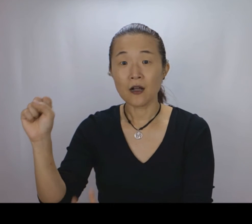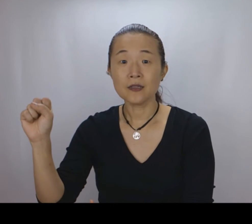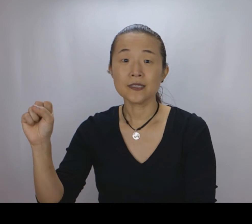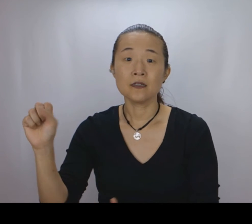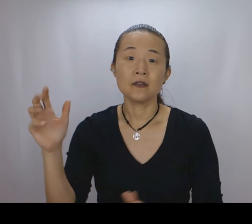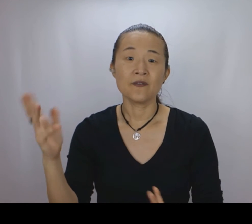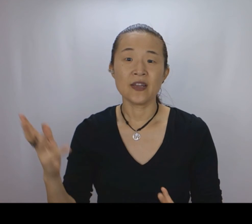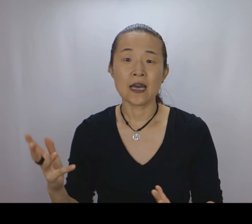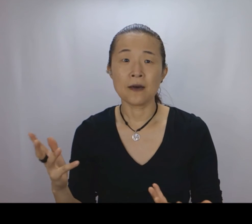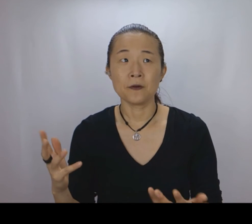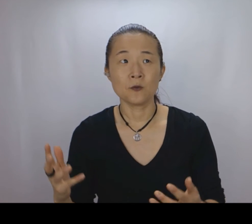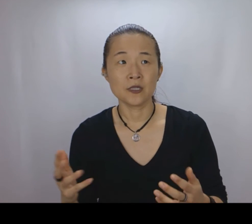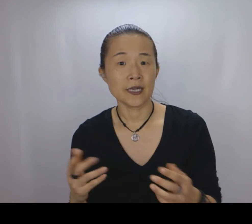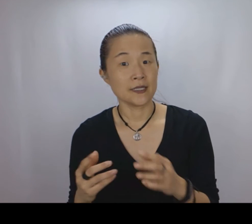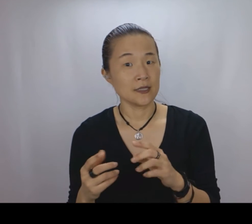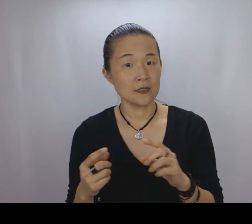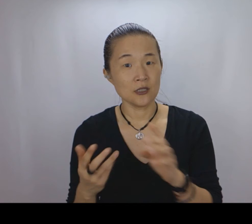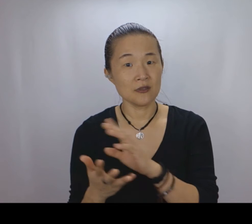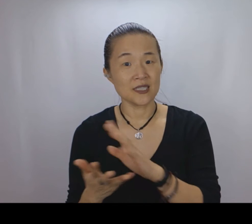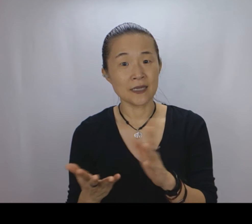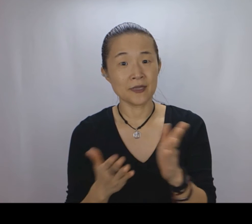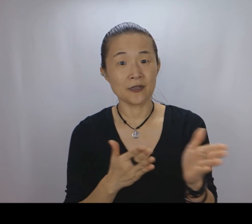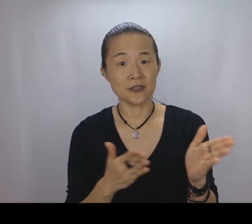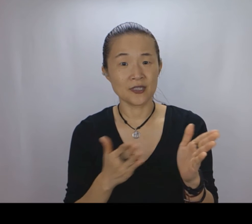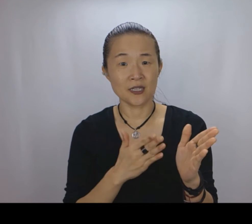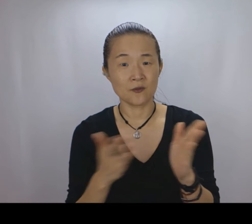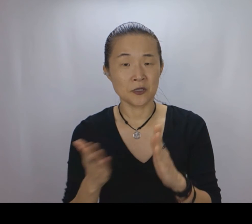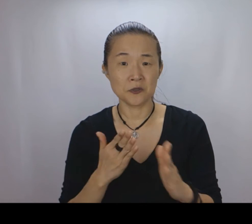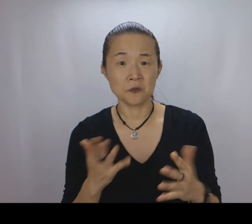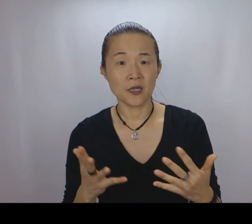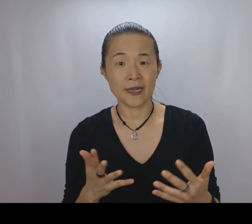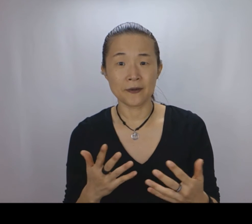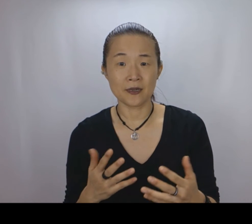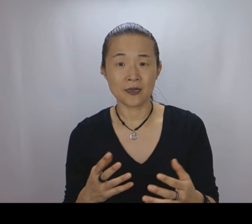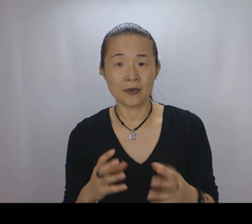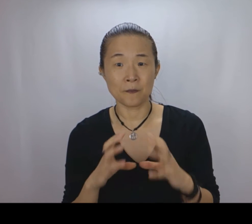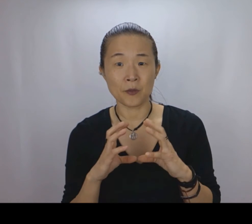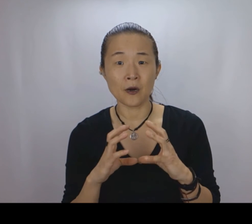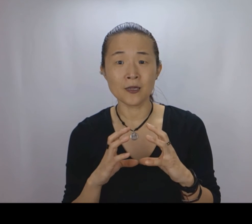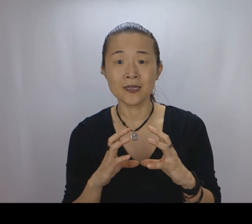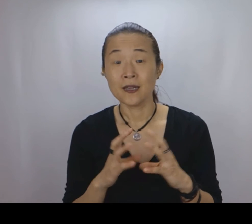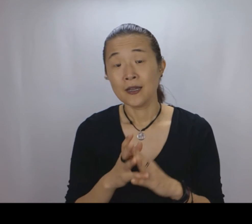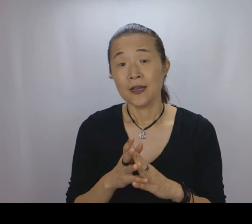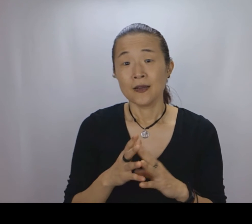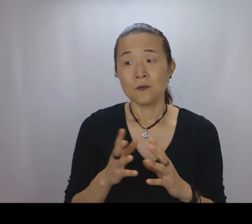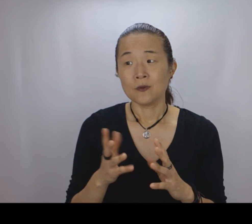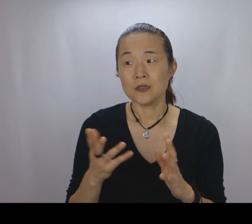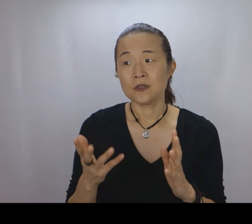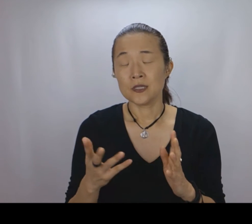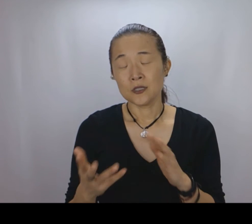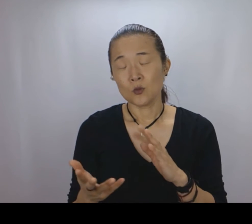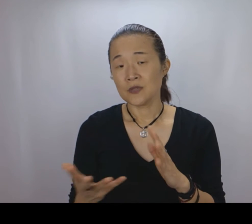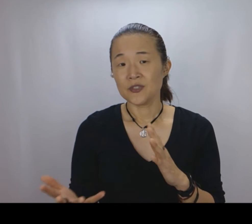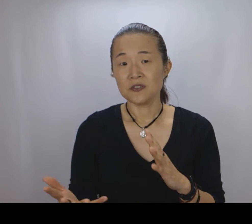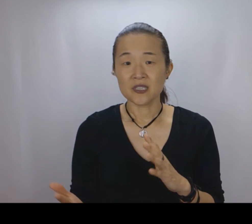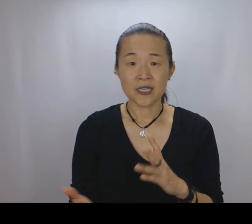Also if you have a word that has two of the same letters in a row like "ball," you can do one of two things.